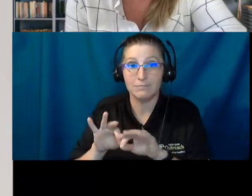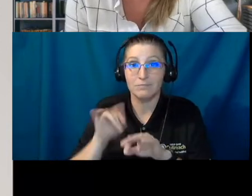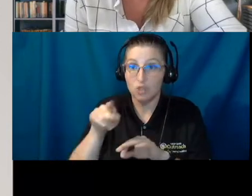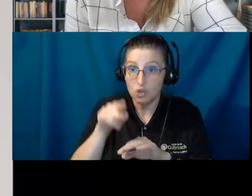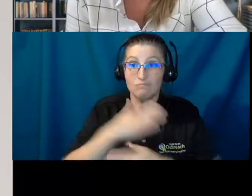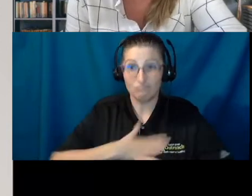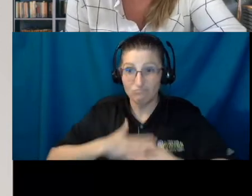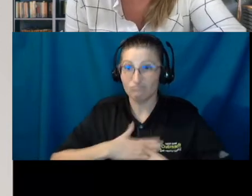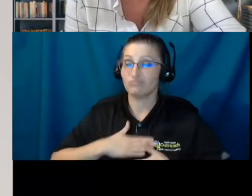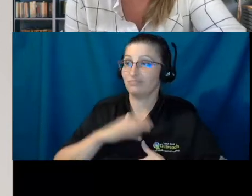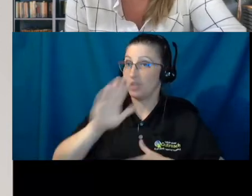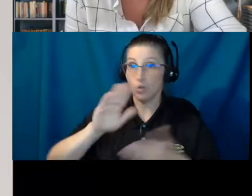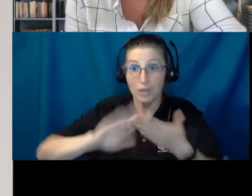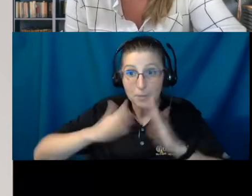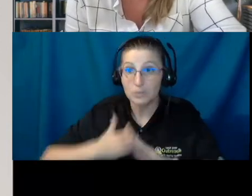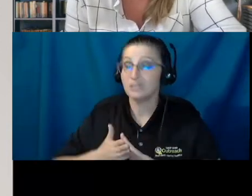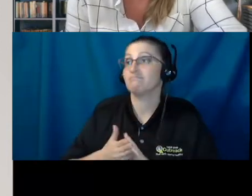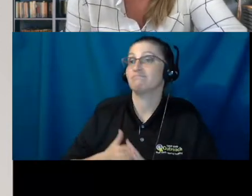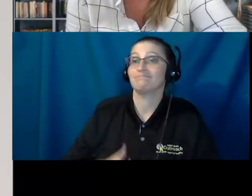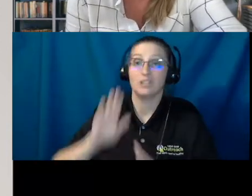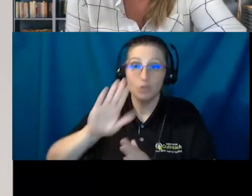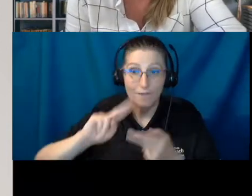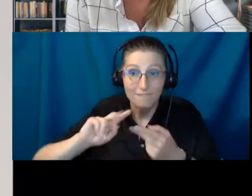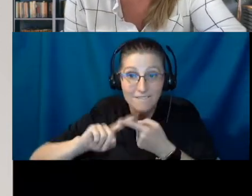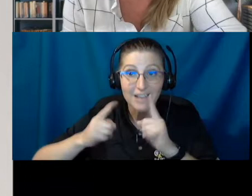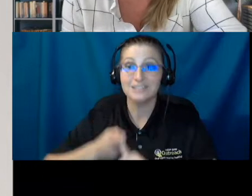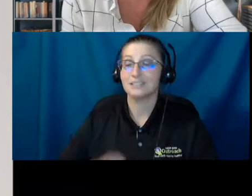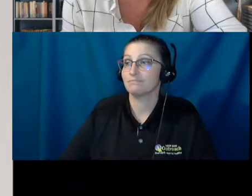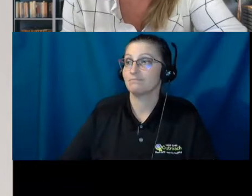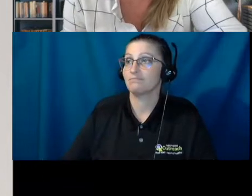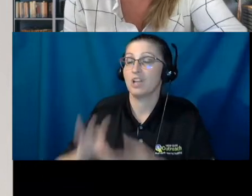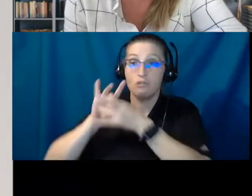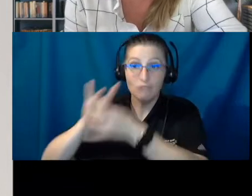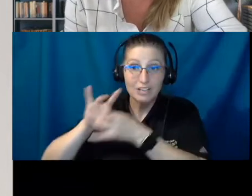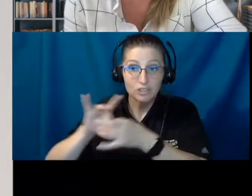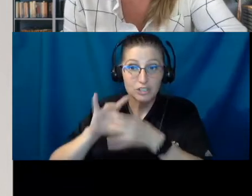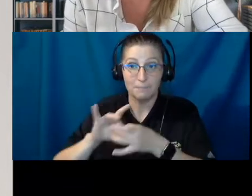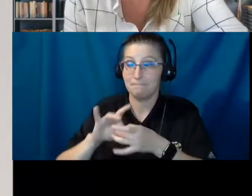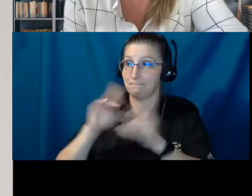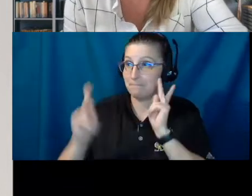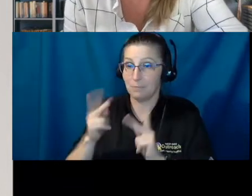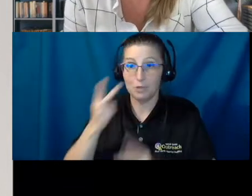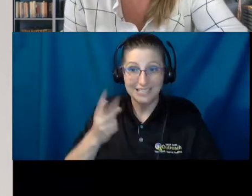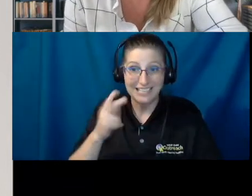you have friends in your community, you have relationships with the people you're seeing